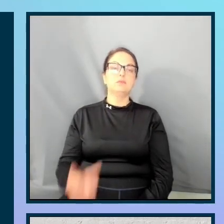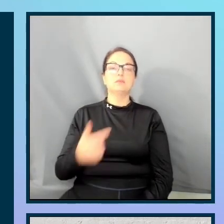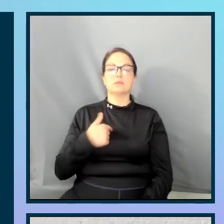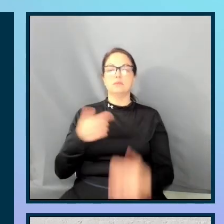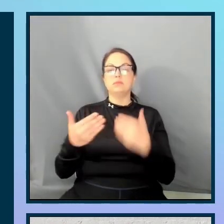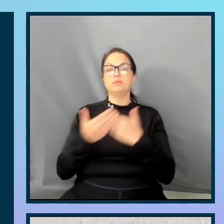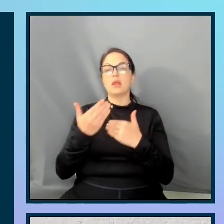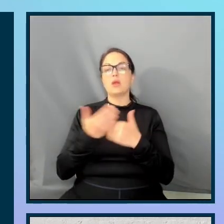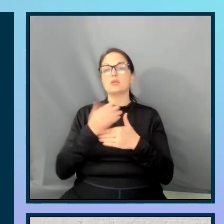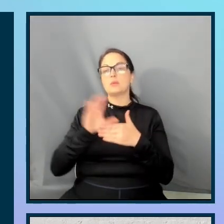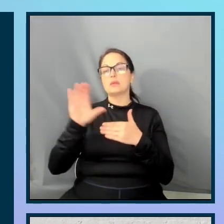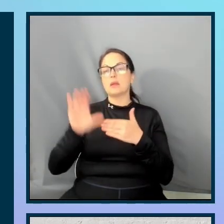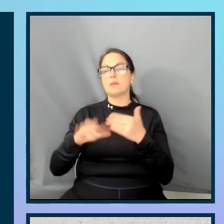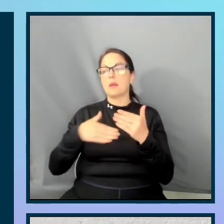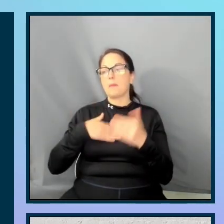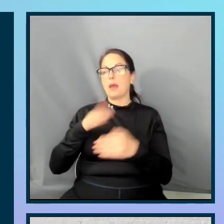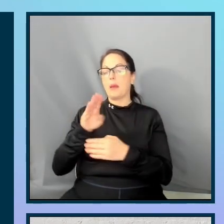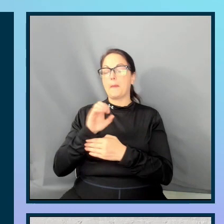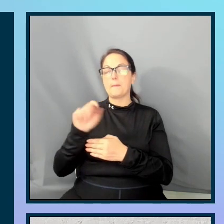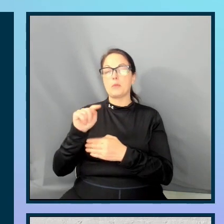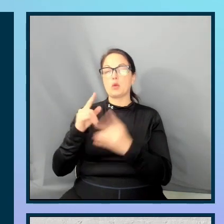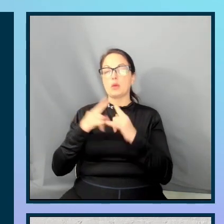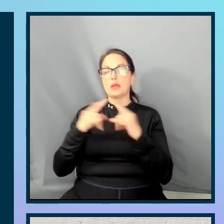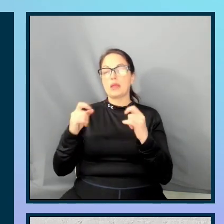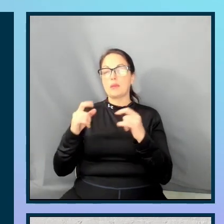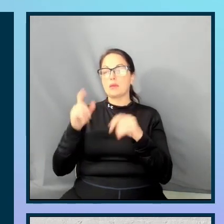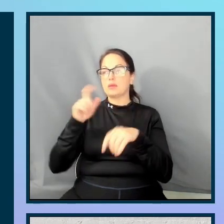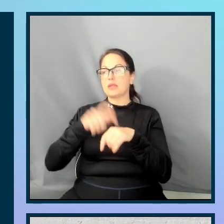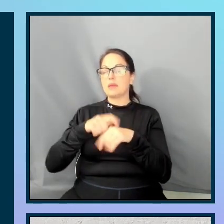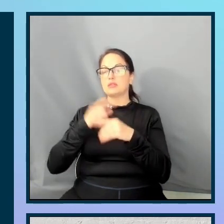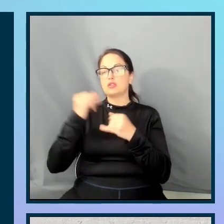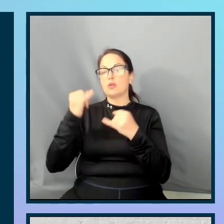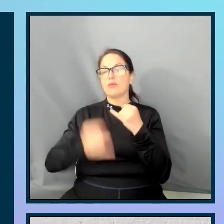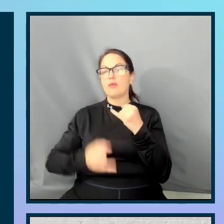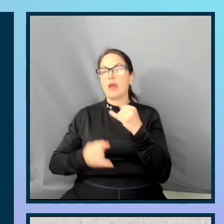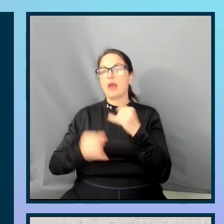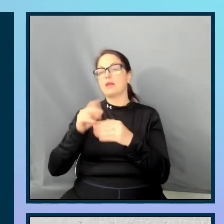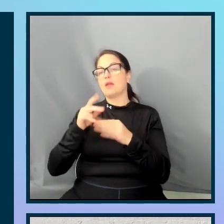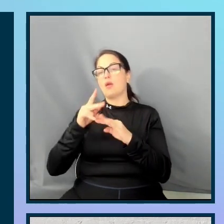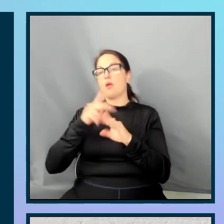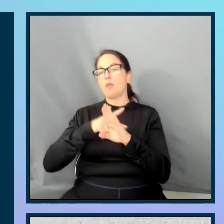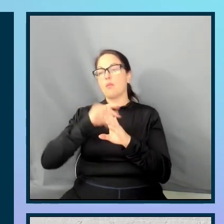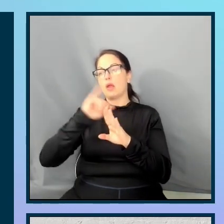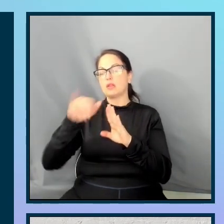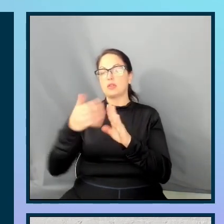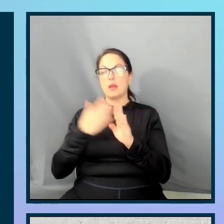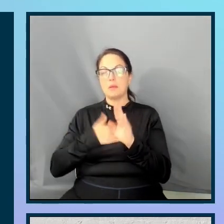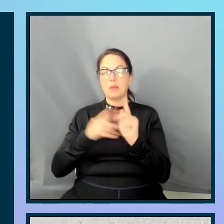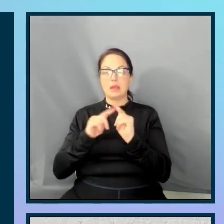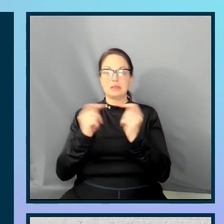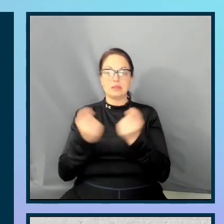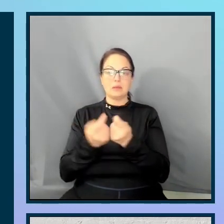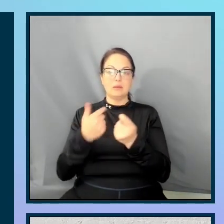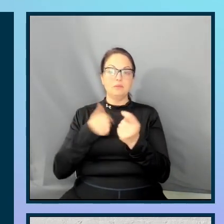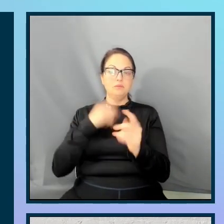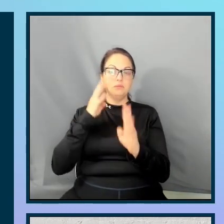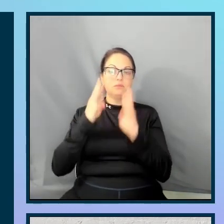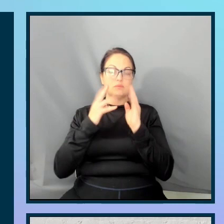and it was time to do a final project. Seeing my friend's struggles, my team and I created a speech operated app